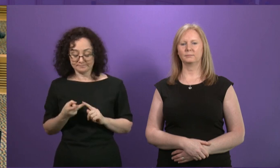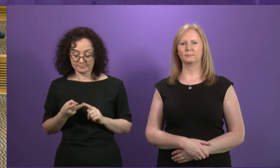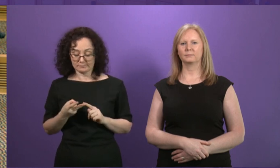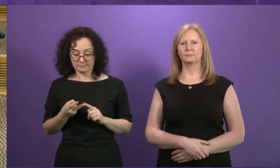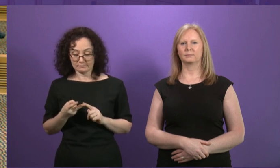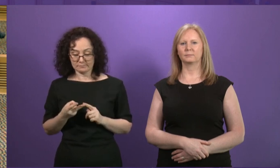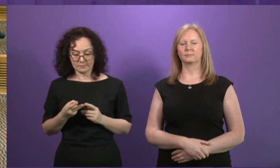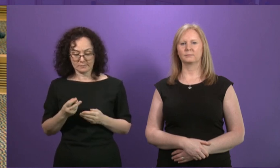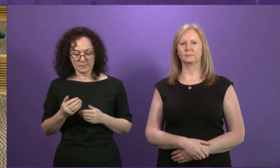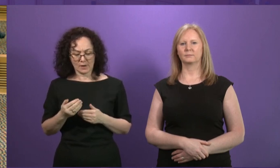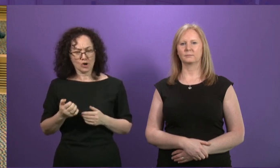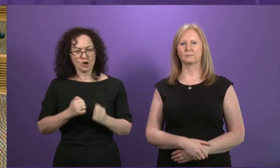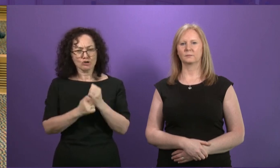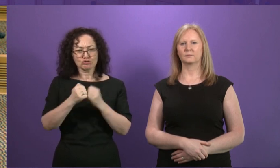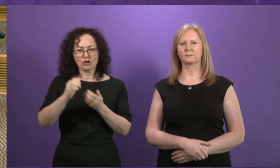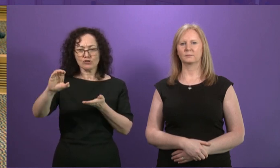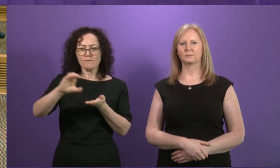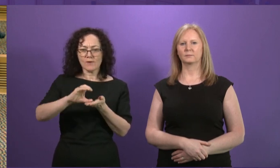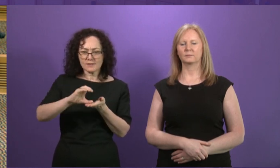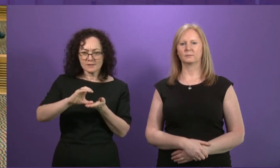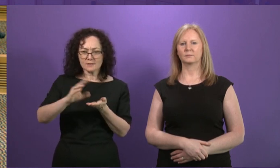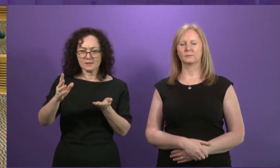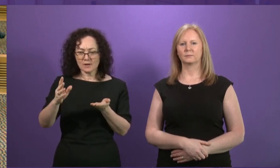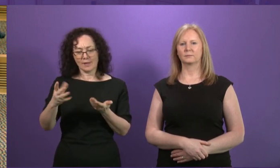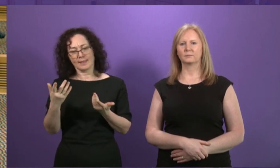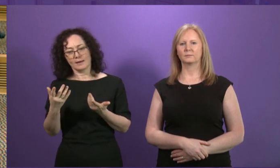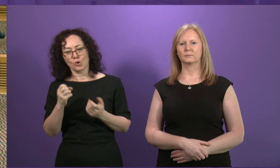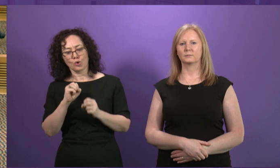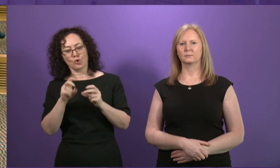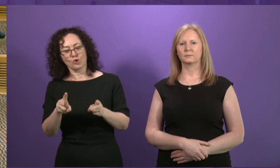of structural funds or the so-called shared prosperity fund. We have also heard that the